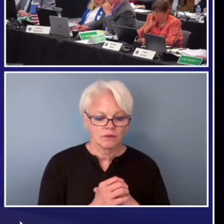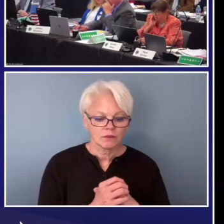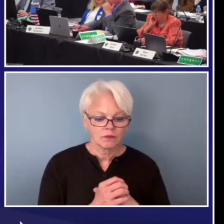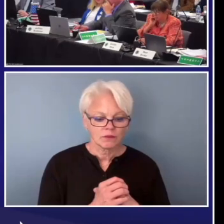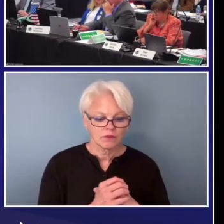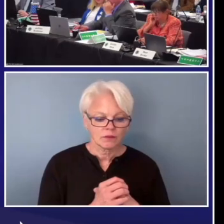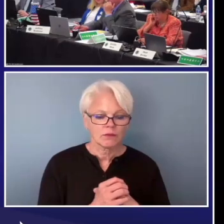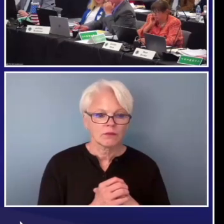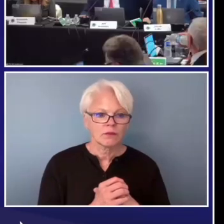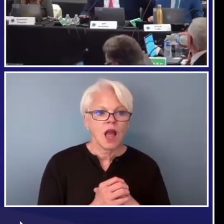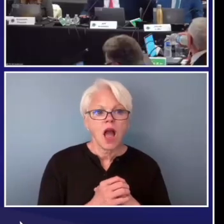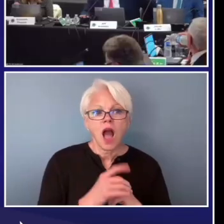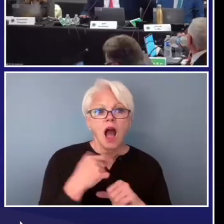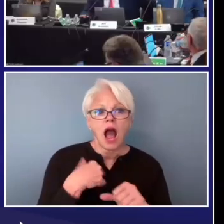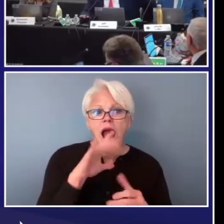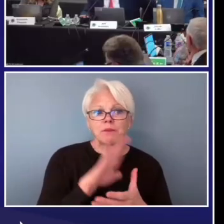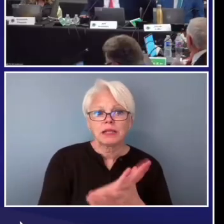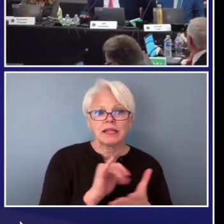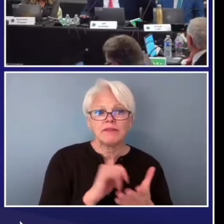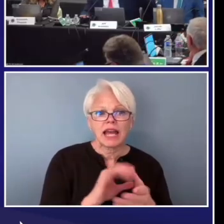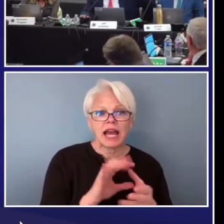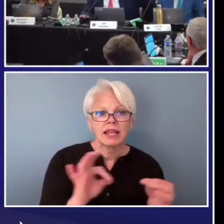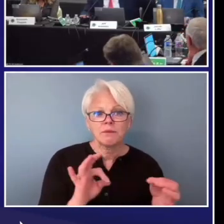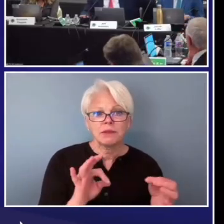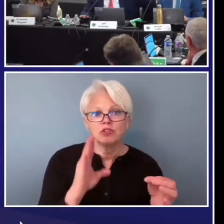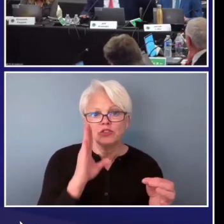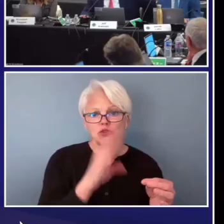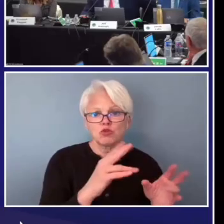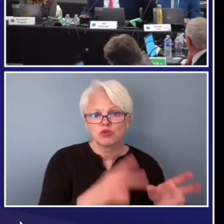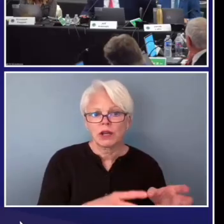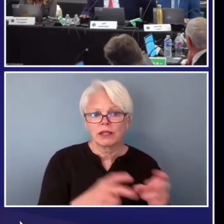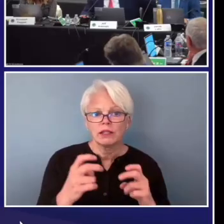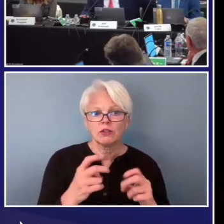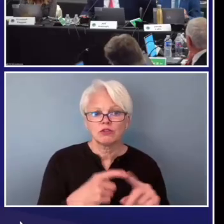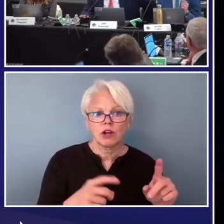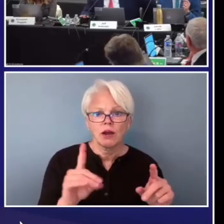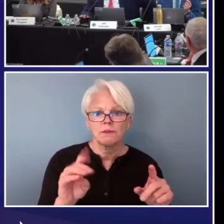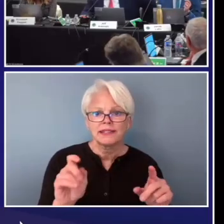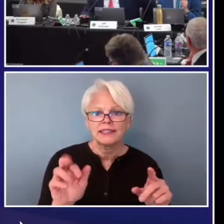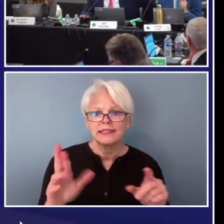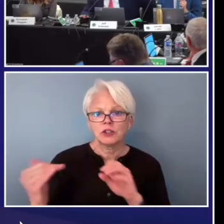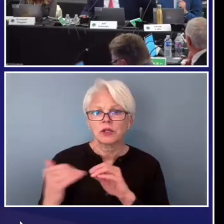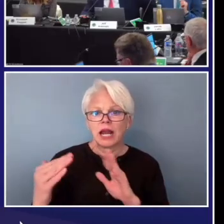Yeah, I believe that that language is directly out of the um, your colleague letter that we um, issued. earlier.